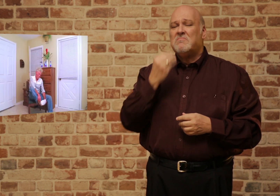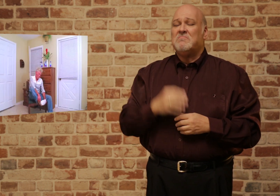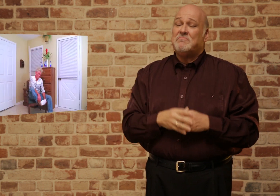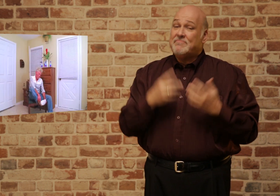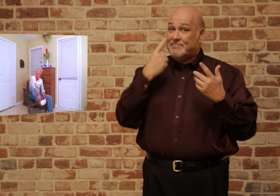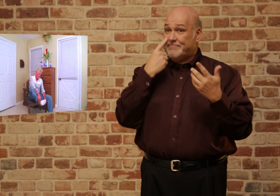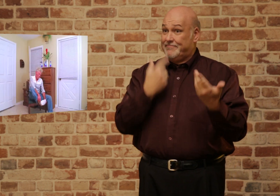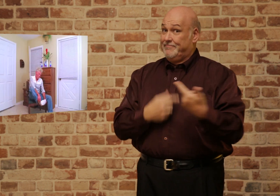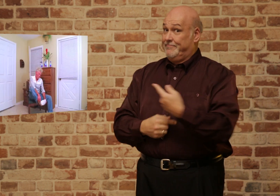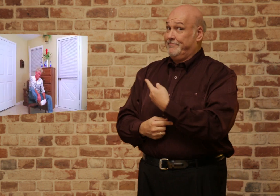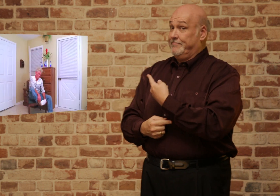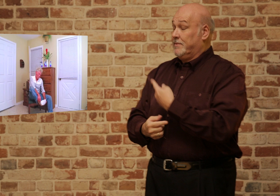Let's watch.